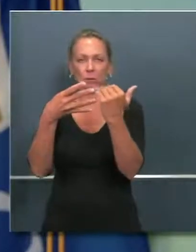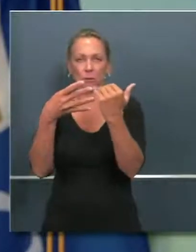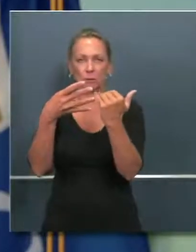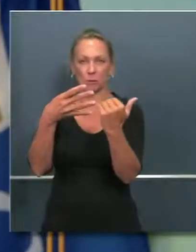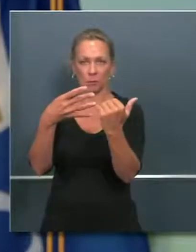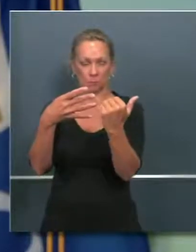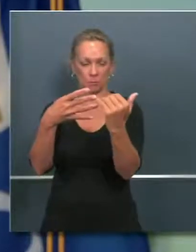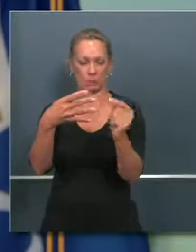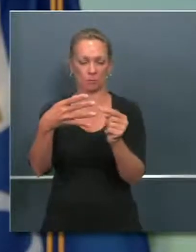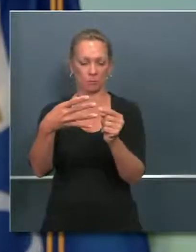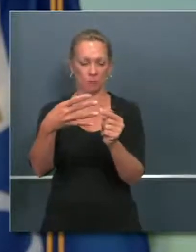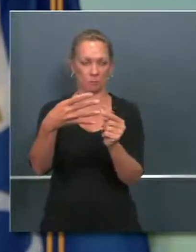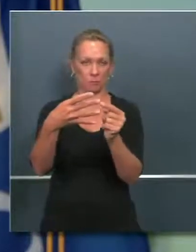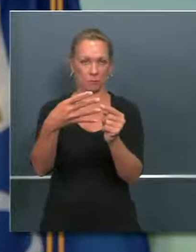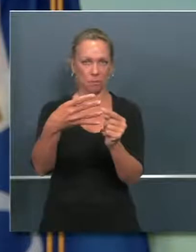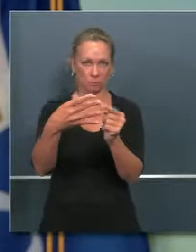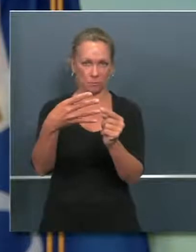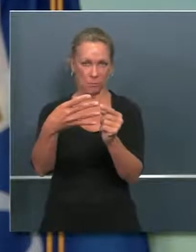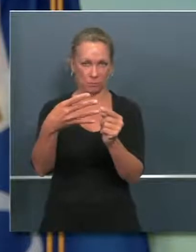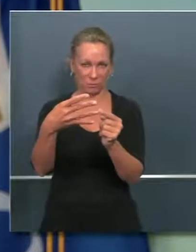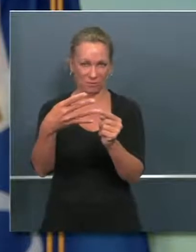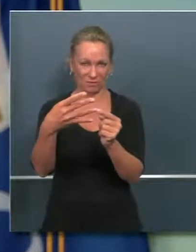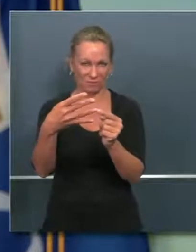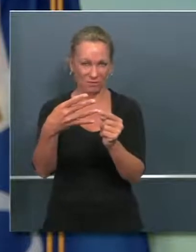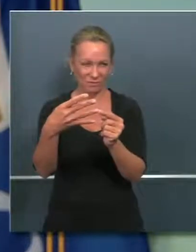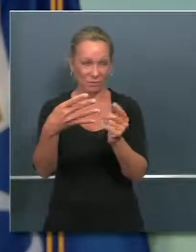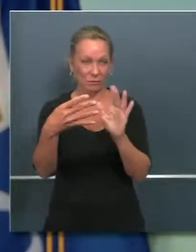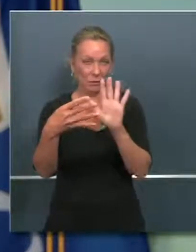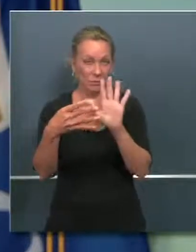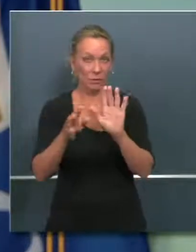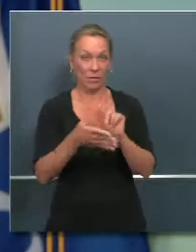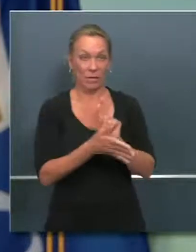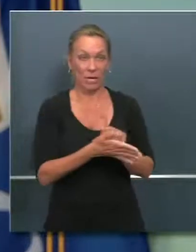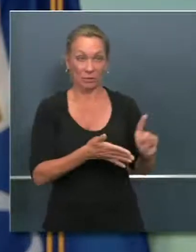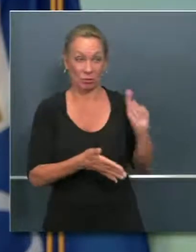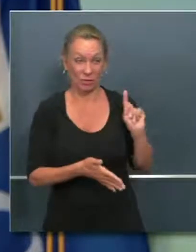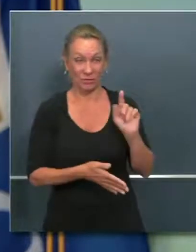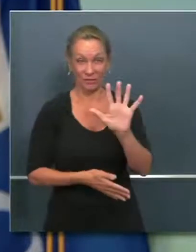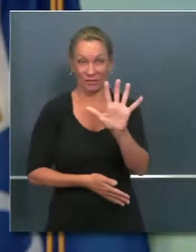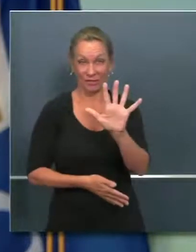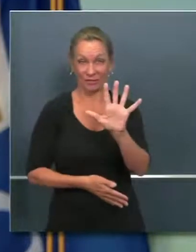we had over 52 and then we went to 54 counties that have gone through this attestation we